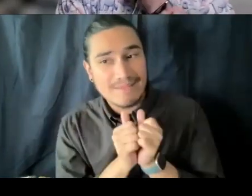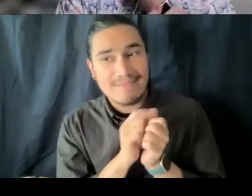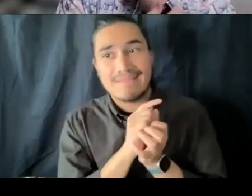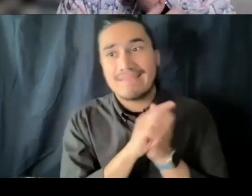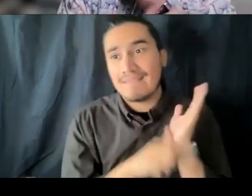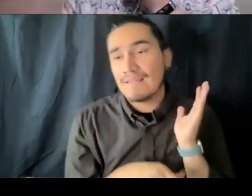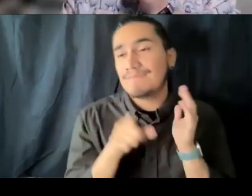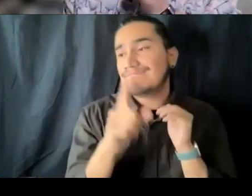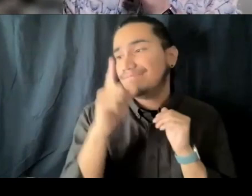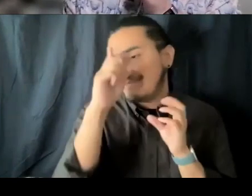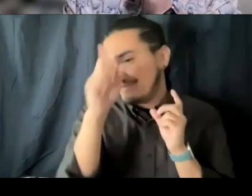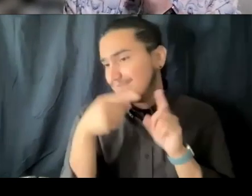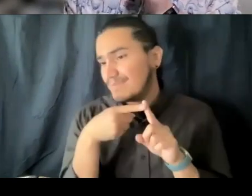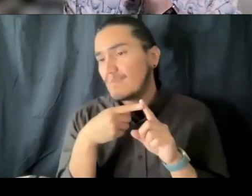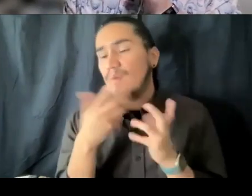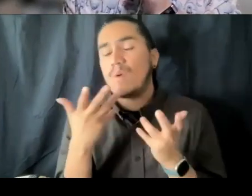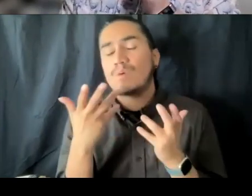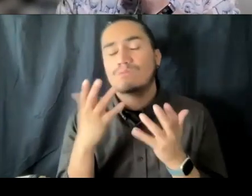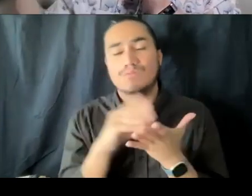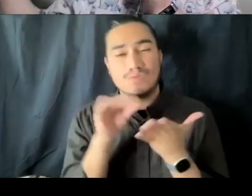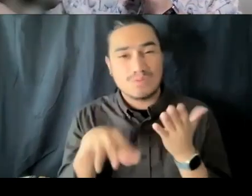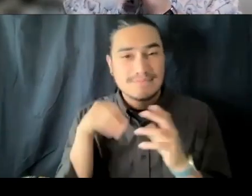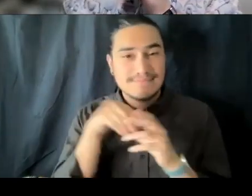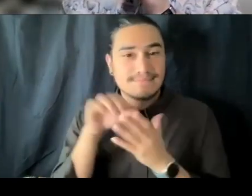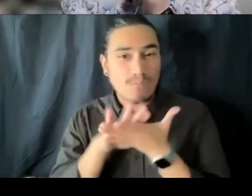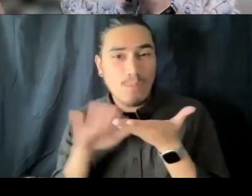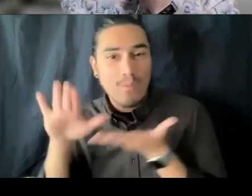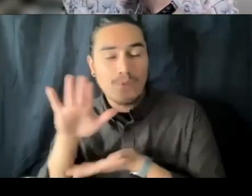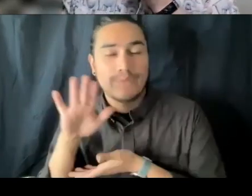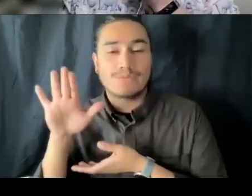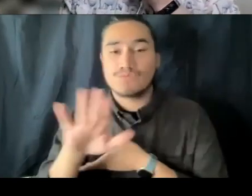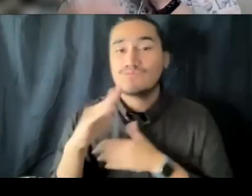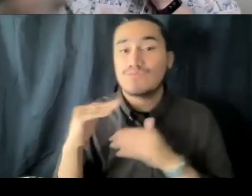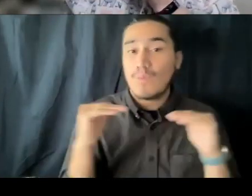you're thinking about students at a college, your colleagues,